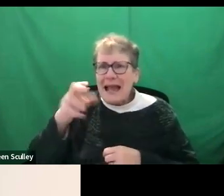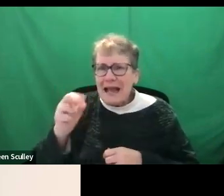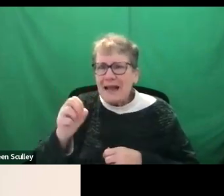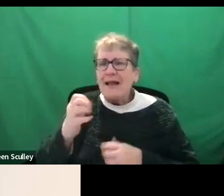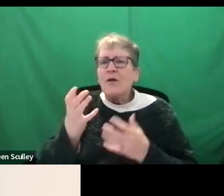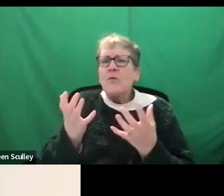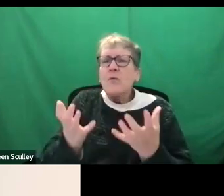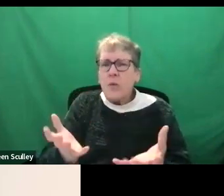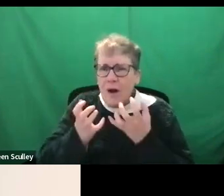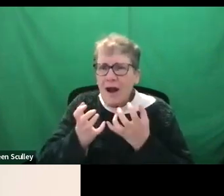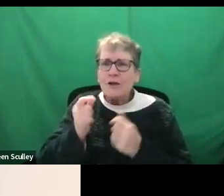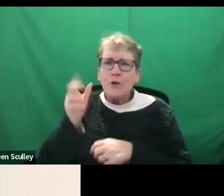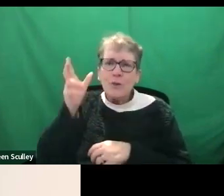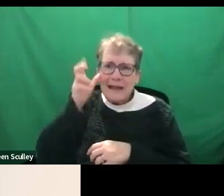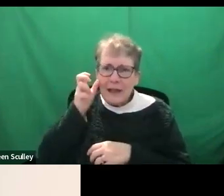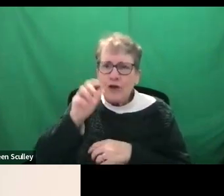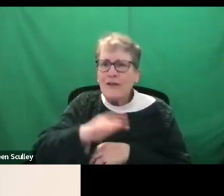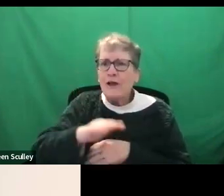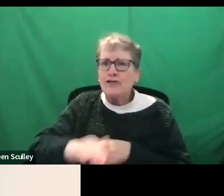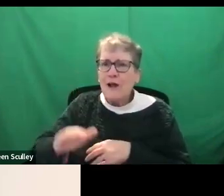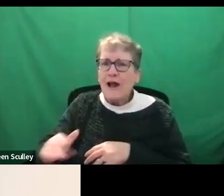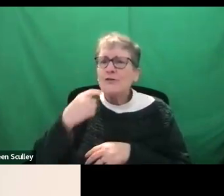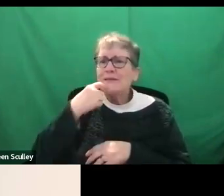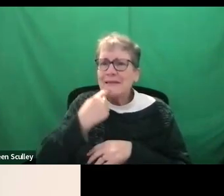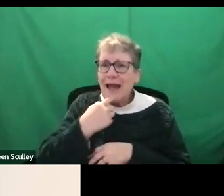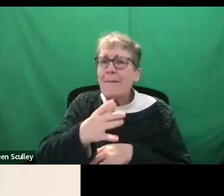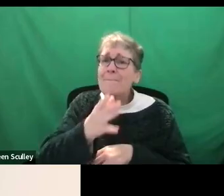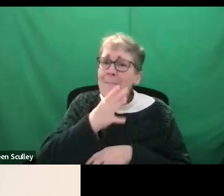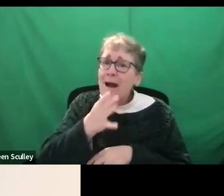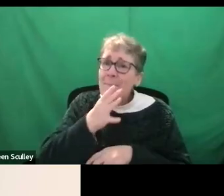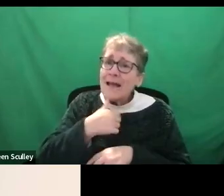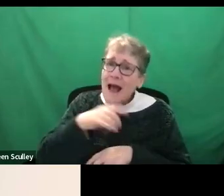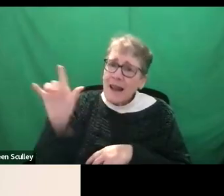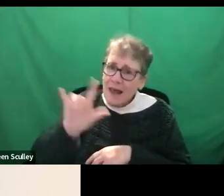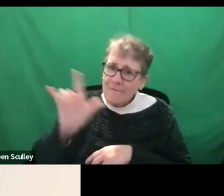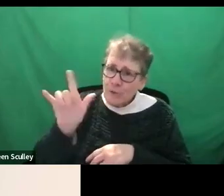Hearing people tend to ache,